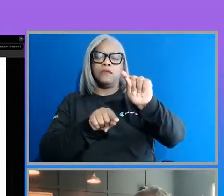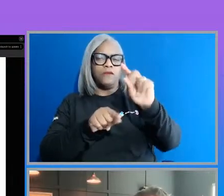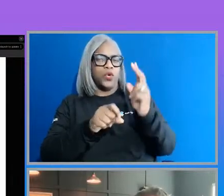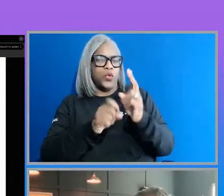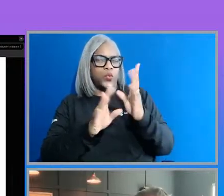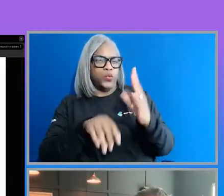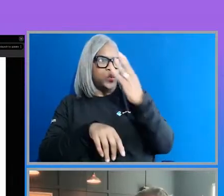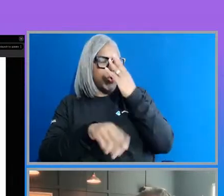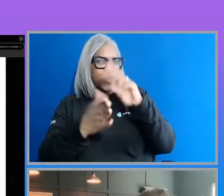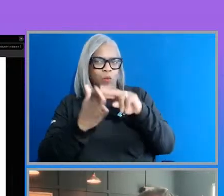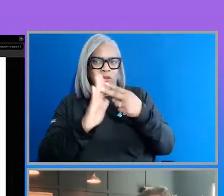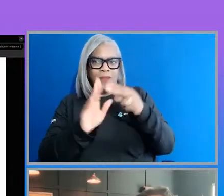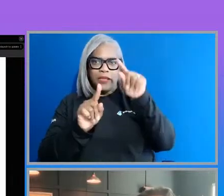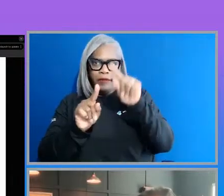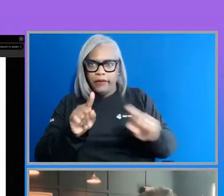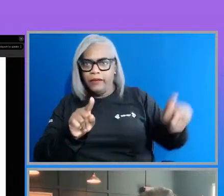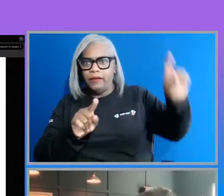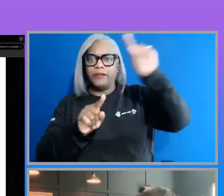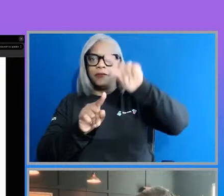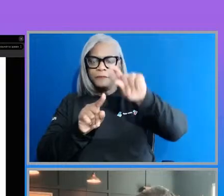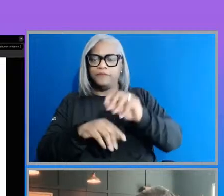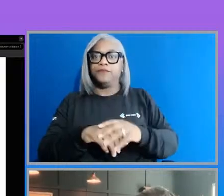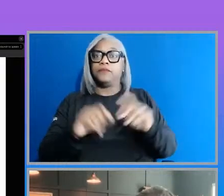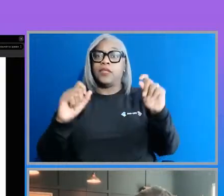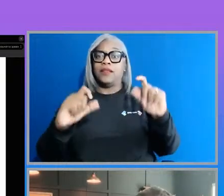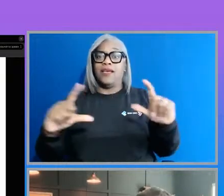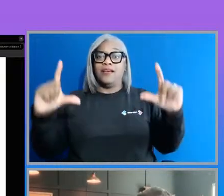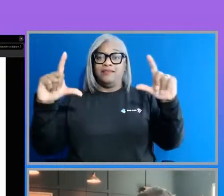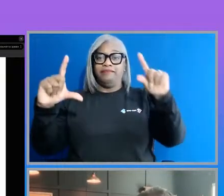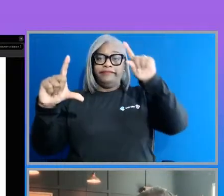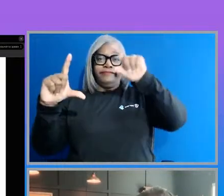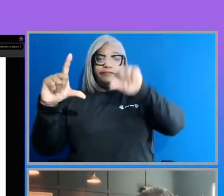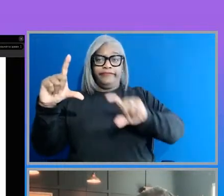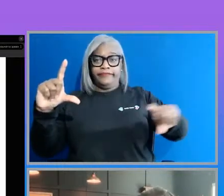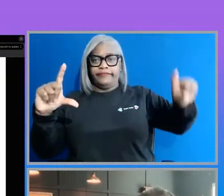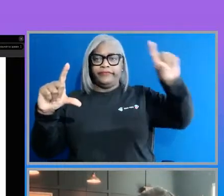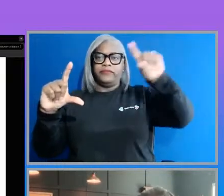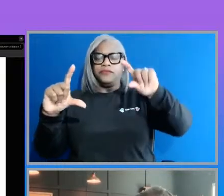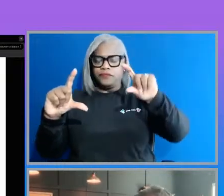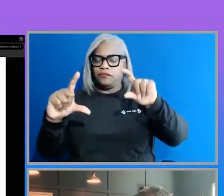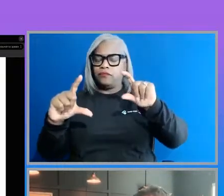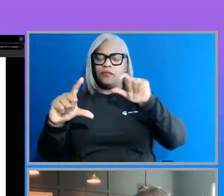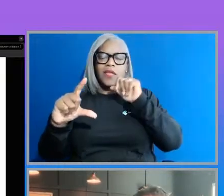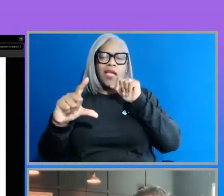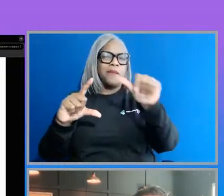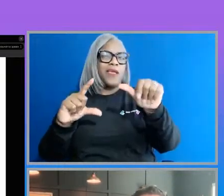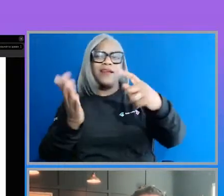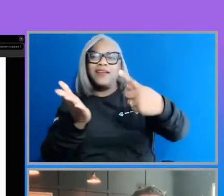goal of knowing what this means. Now let's move out to that donut chart. And I'm not going to spend time looking at this